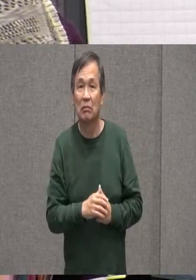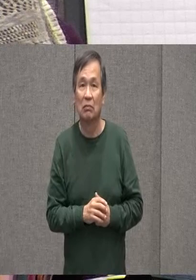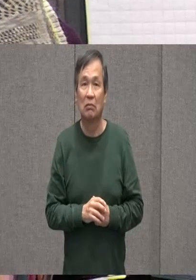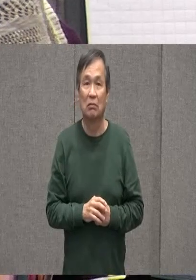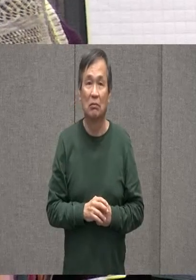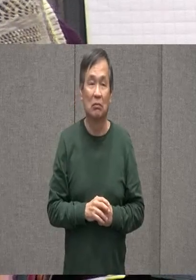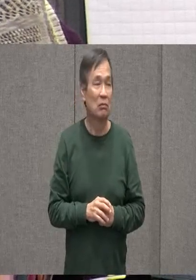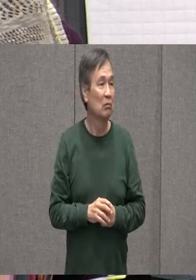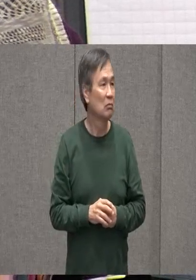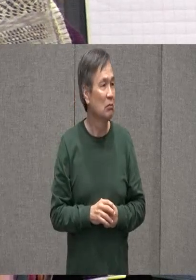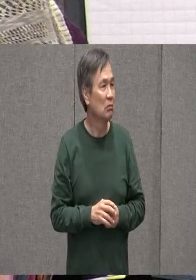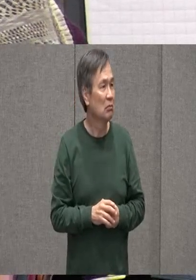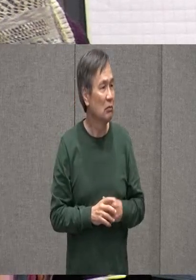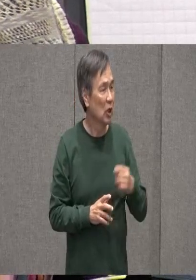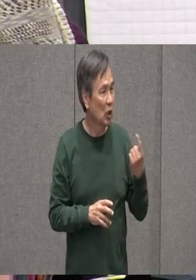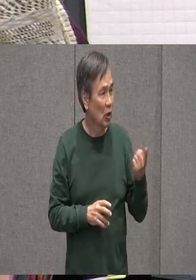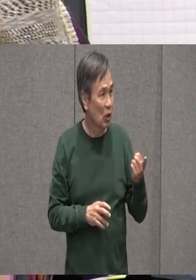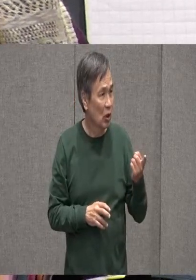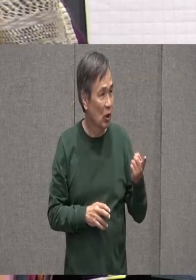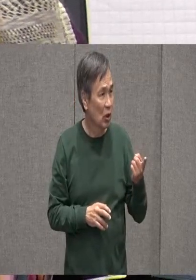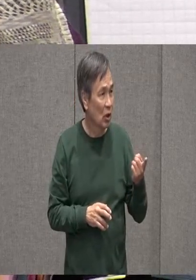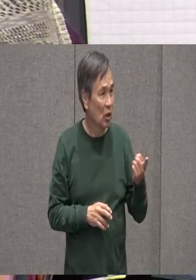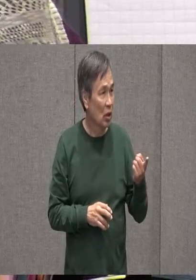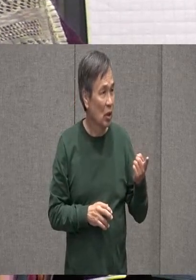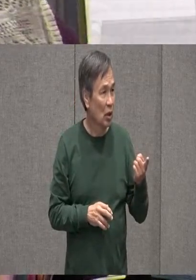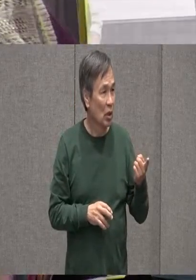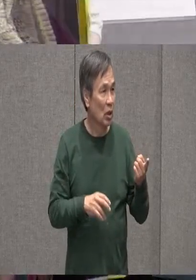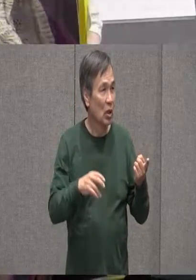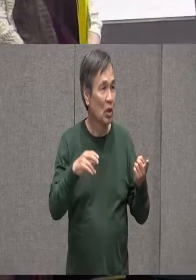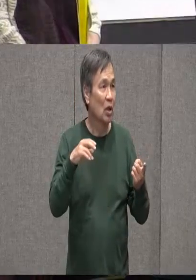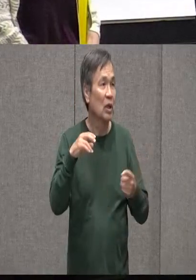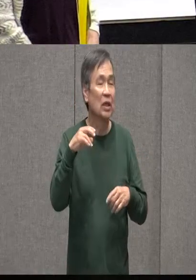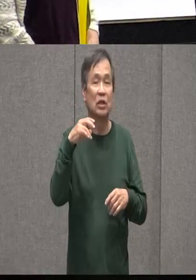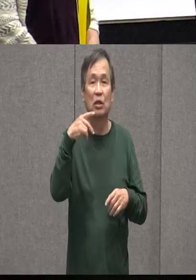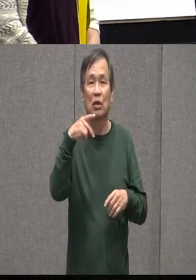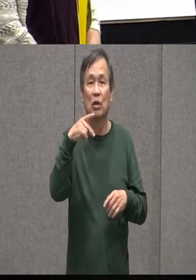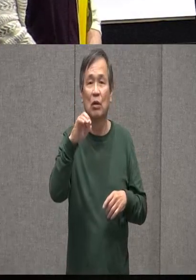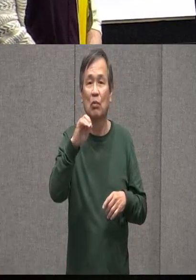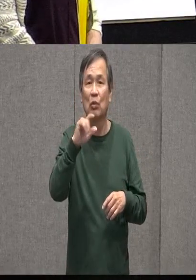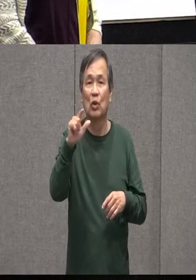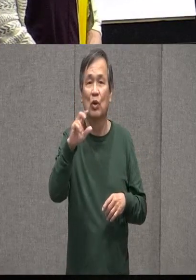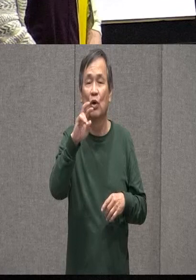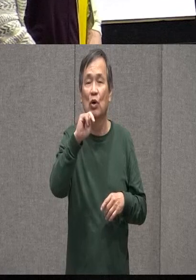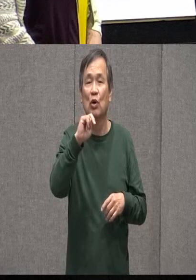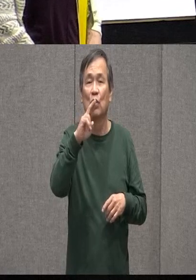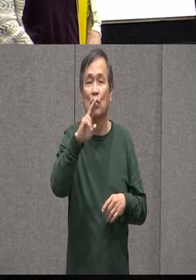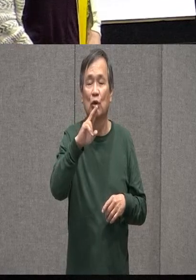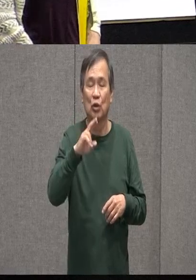That looks like a pool noodle. It is a pool noodle, and a pool noodle makes a wonderful stamping tool